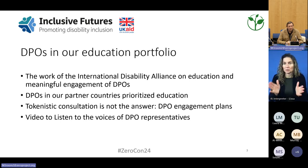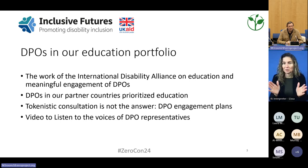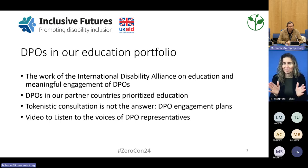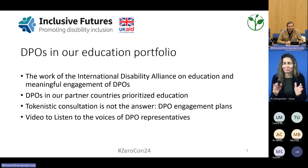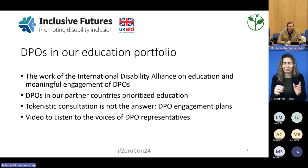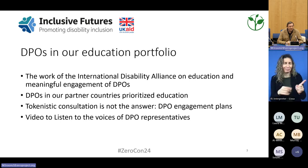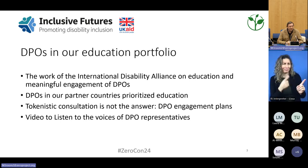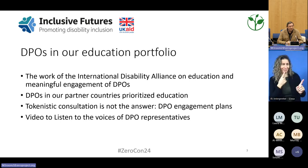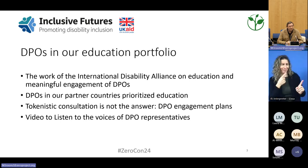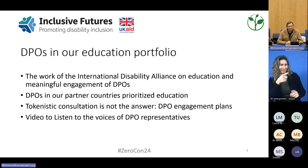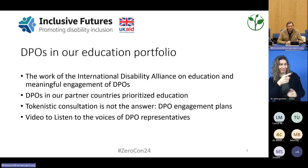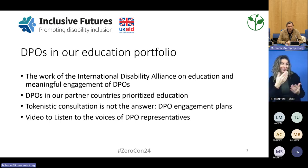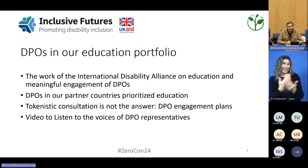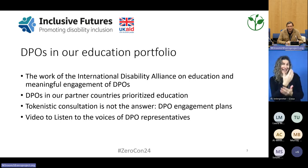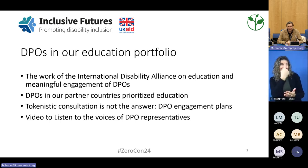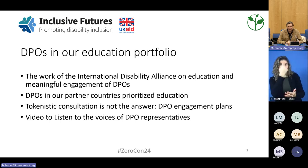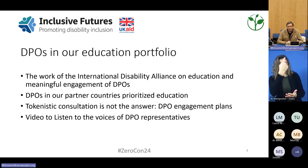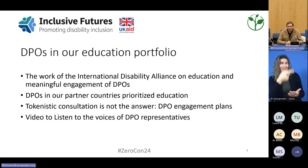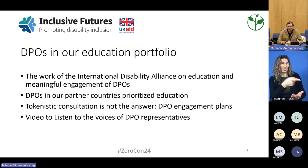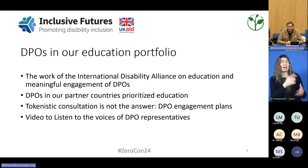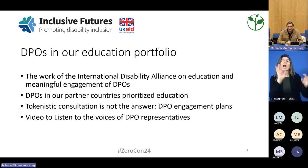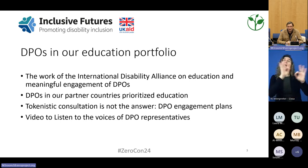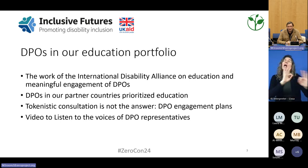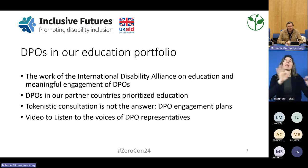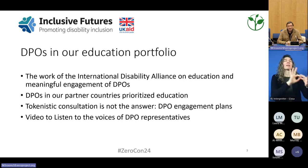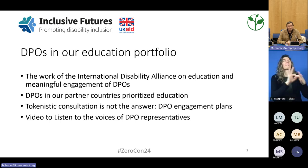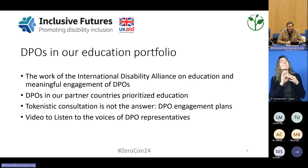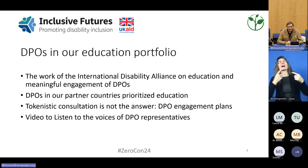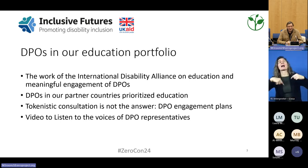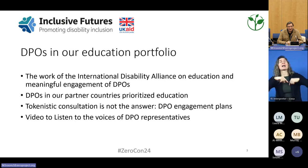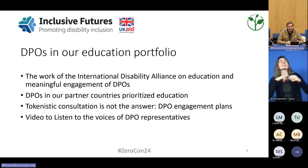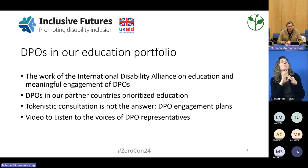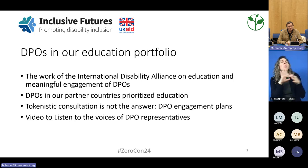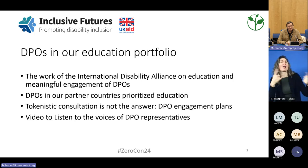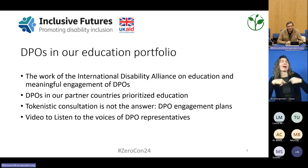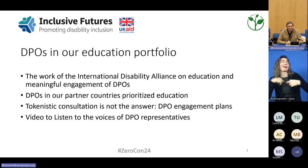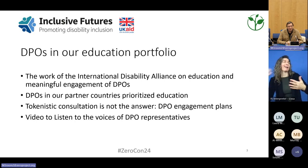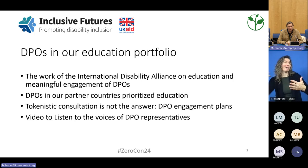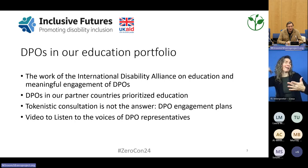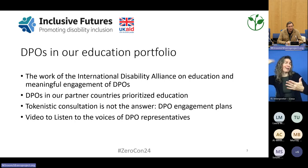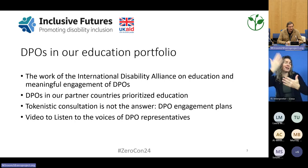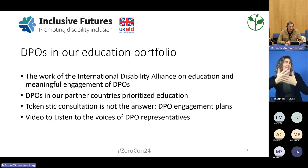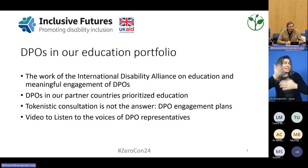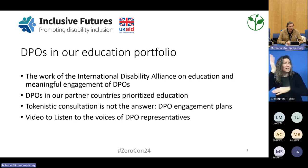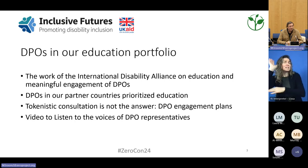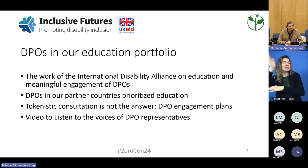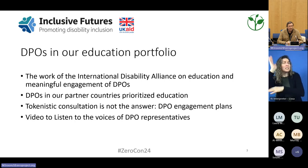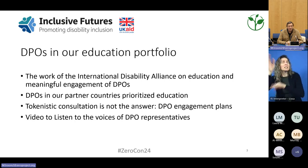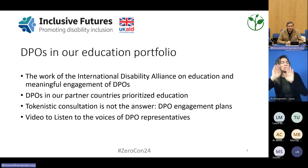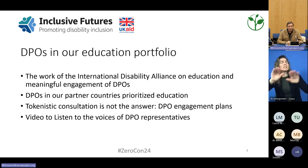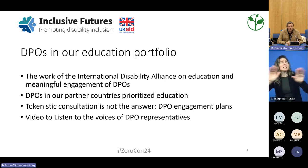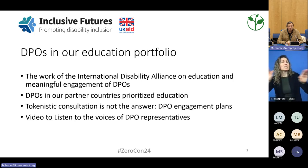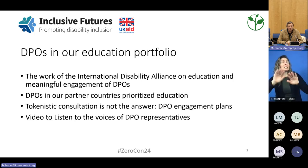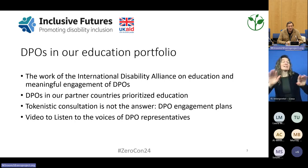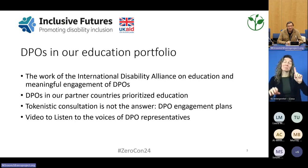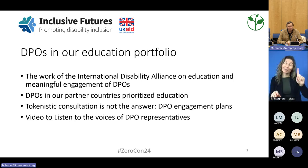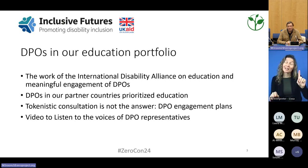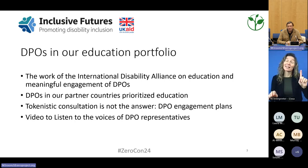talking about nothing about us without us for a long time, we have looked at many inclusive